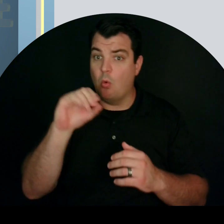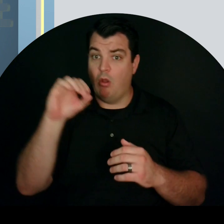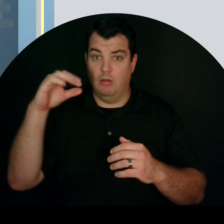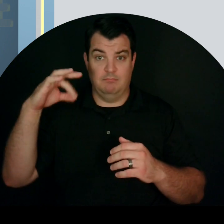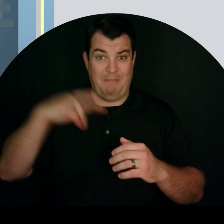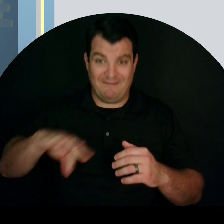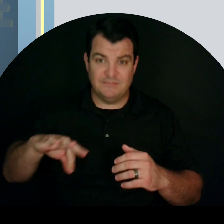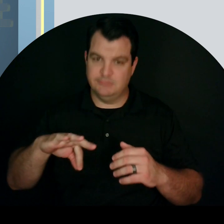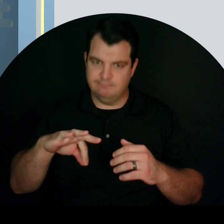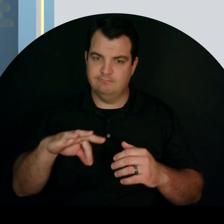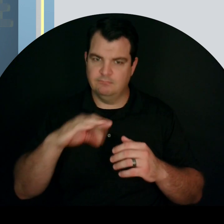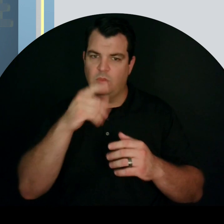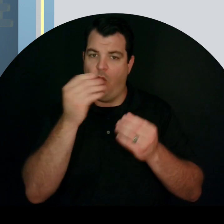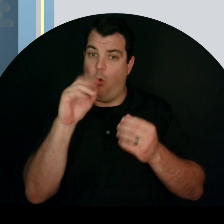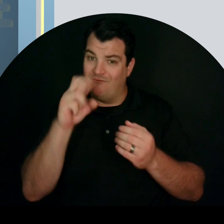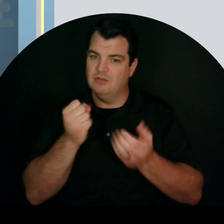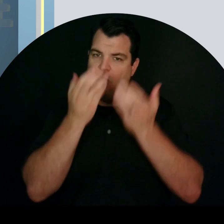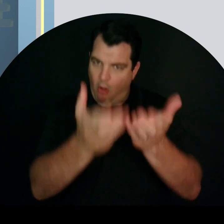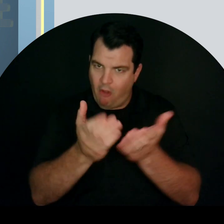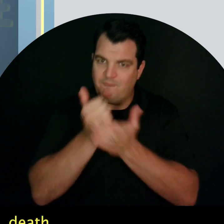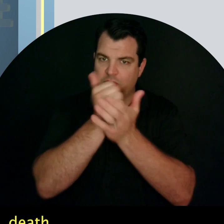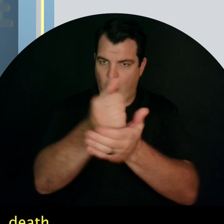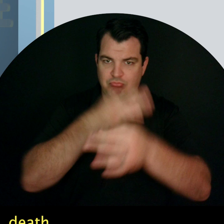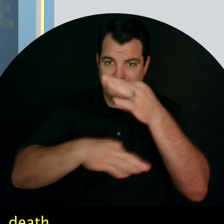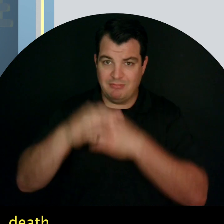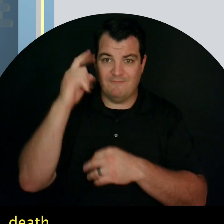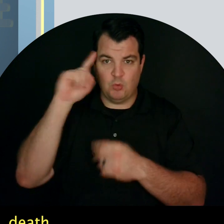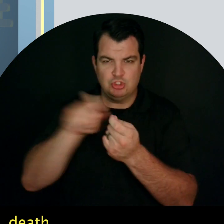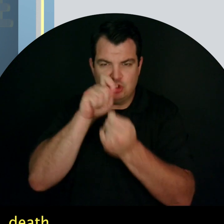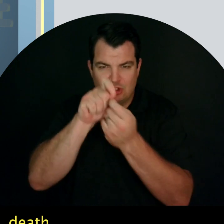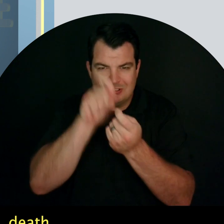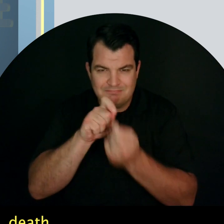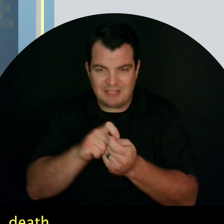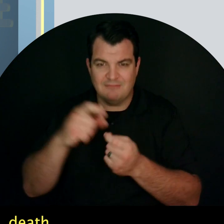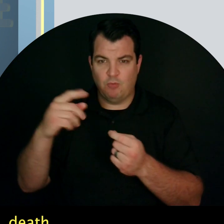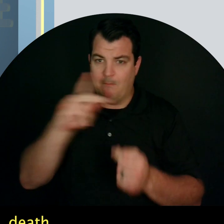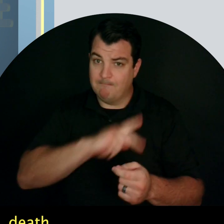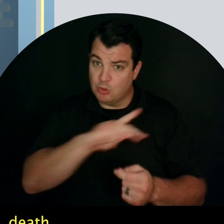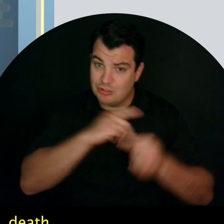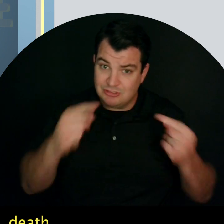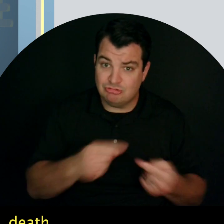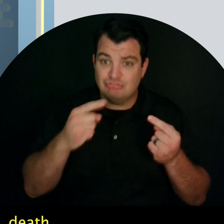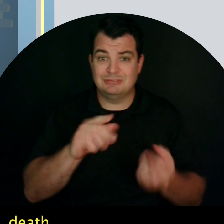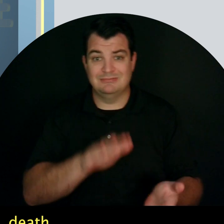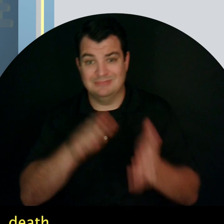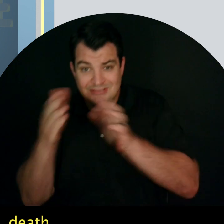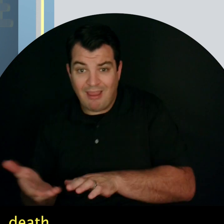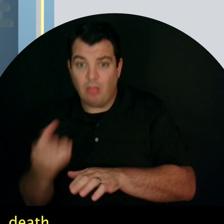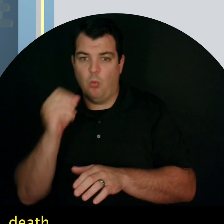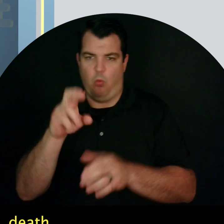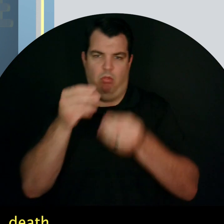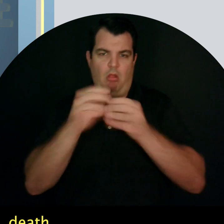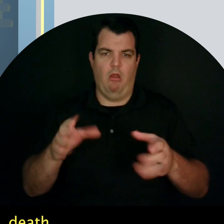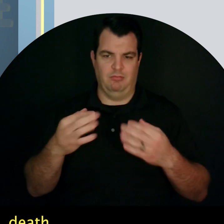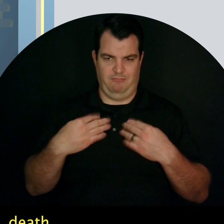OVS offers reimbursement for certain expenses related to personal injury, death, and loss of essential personal property.